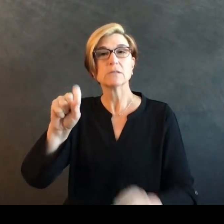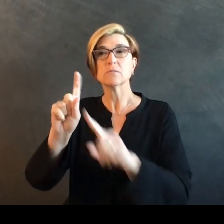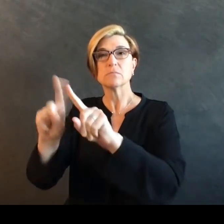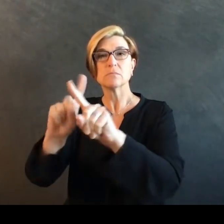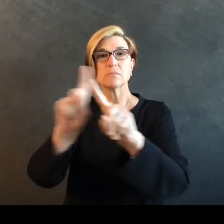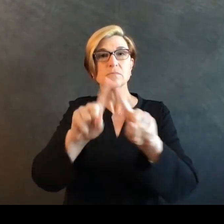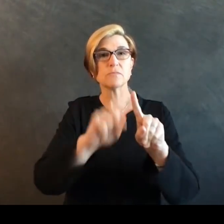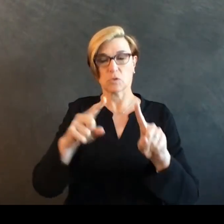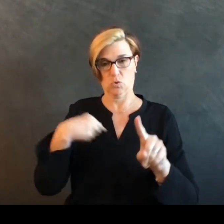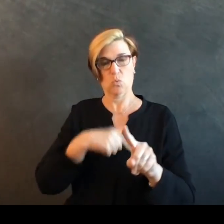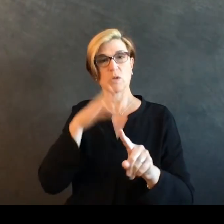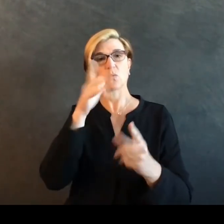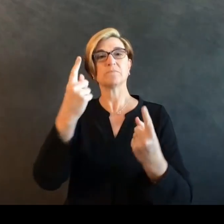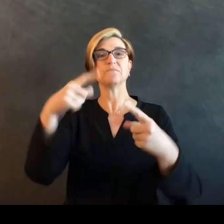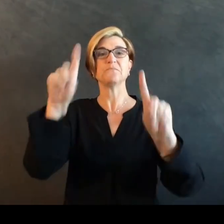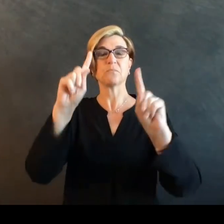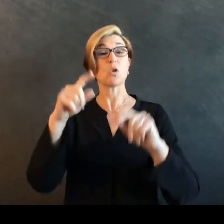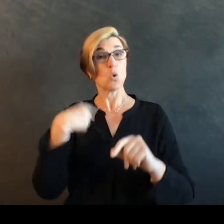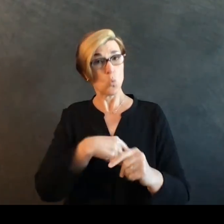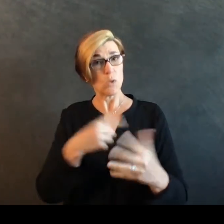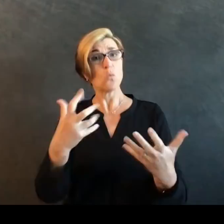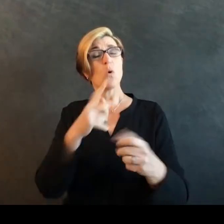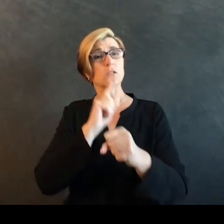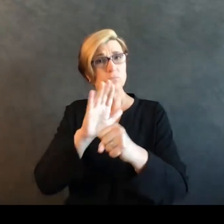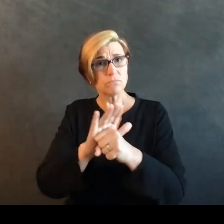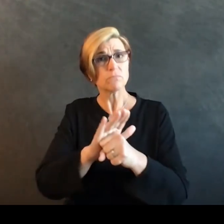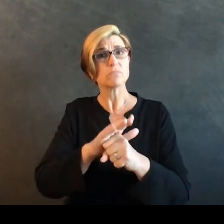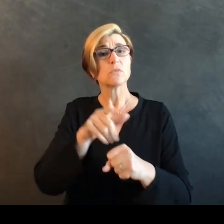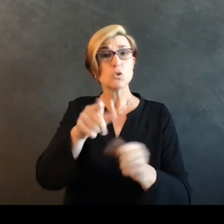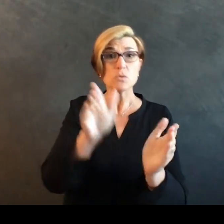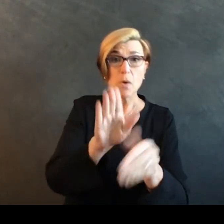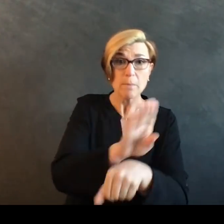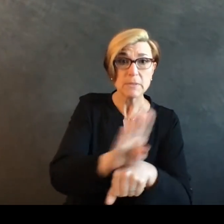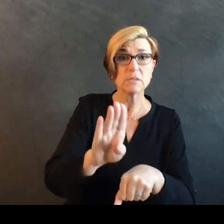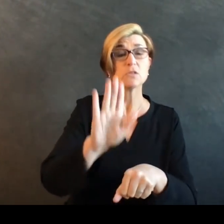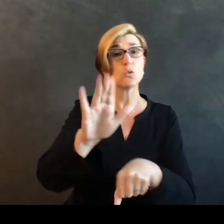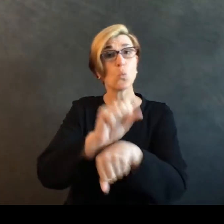businesses and their workers across the country are put first this